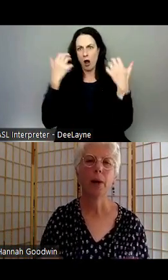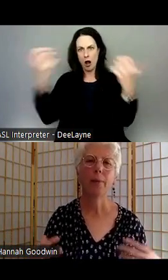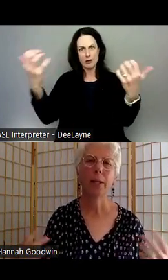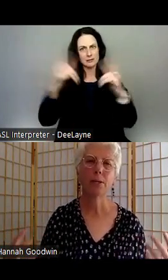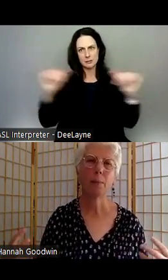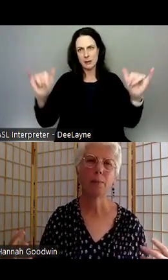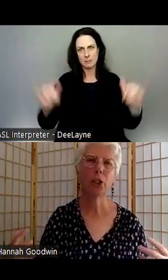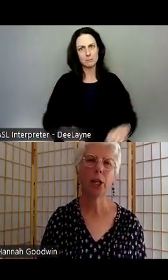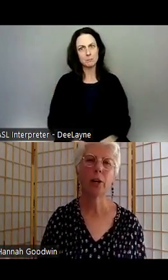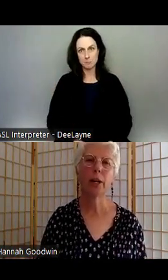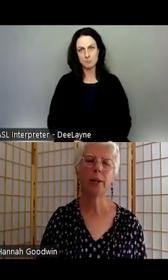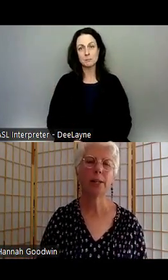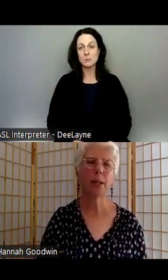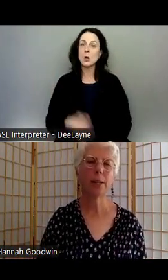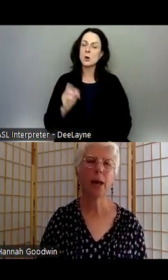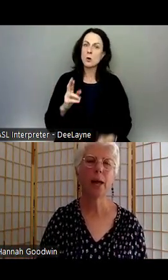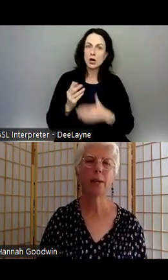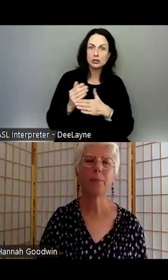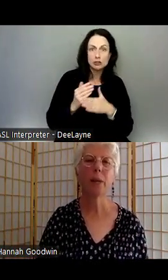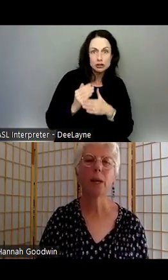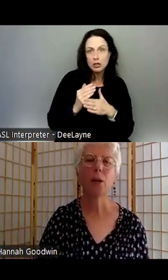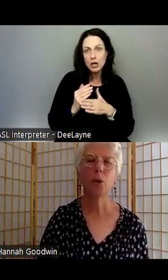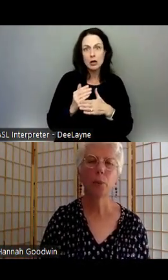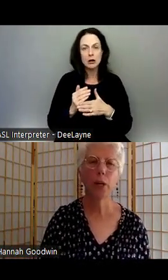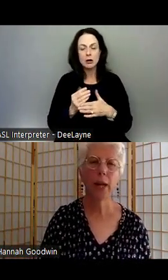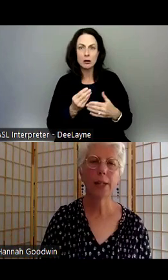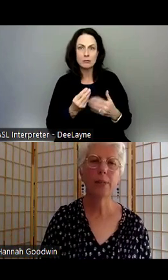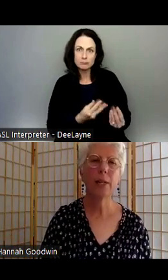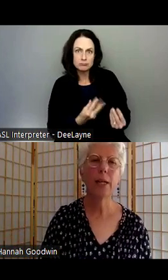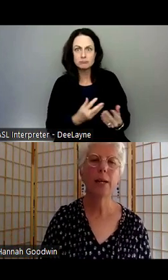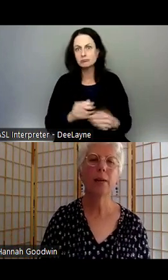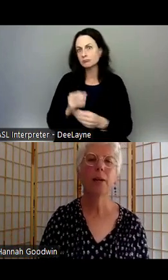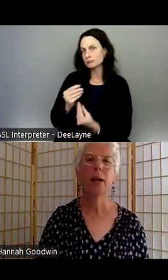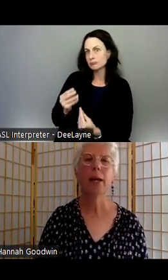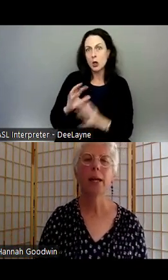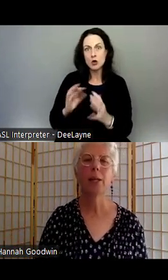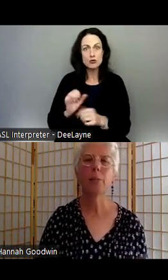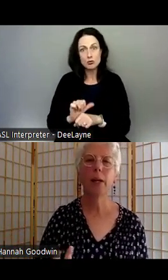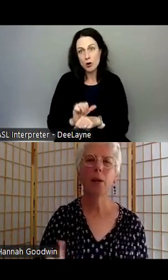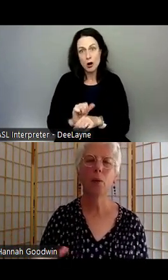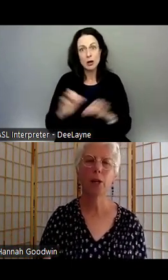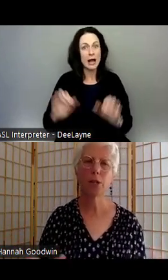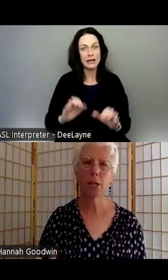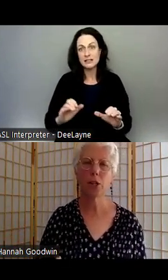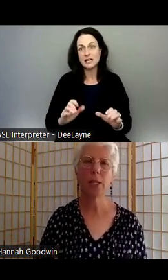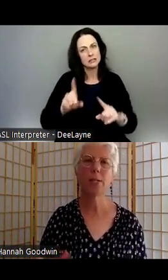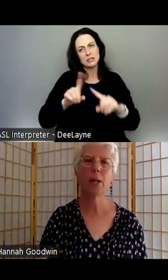or having some sharing things like that, group work and activity. Again, depending on what your session is